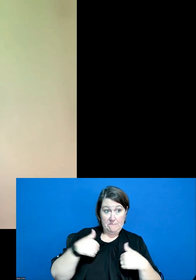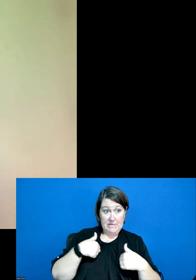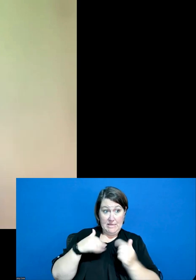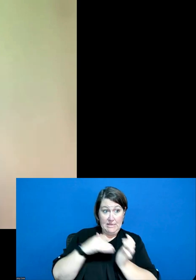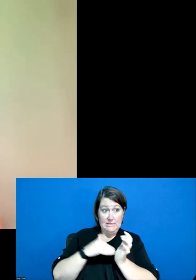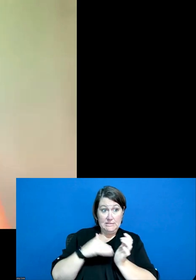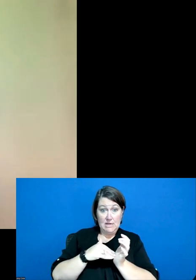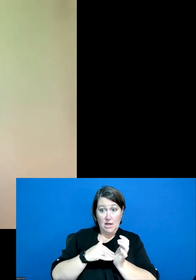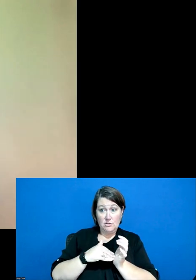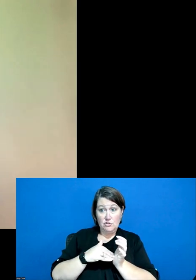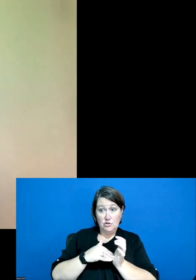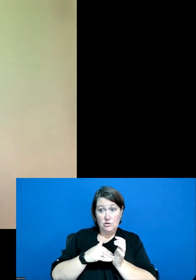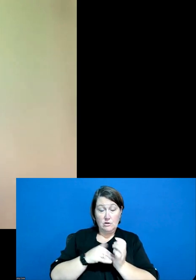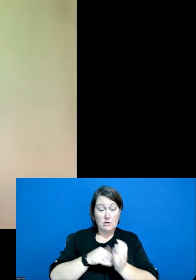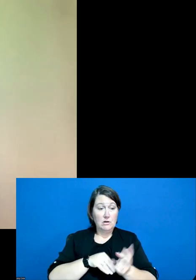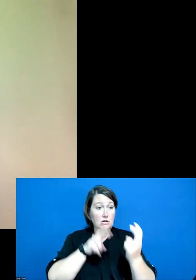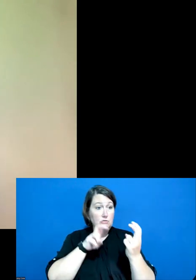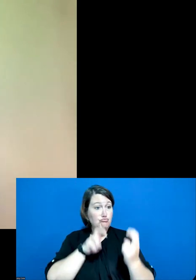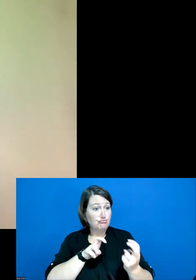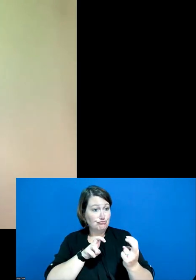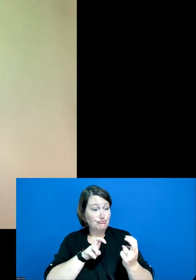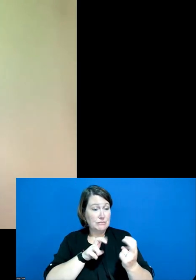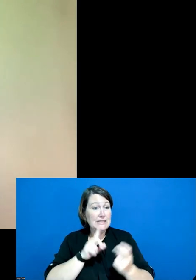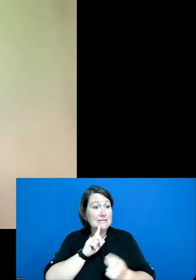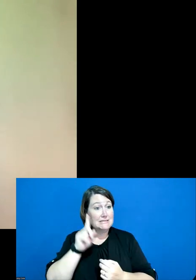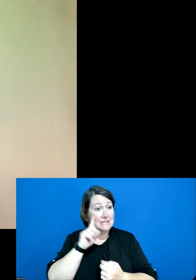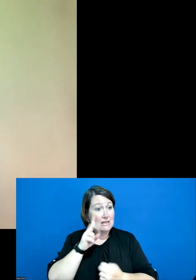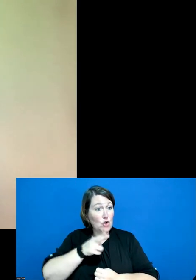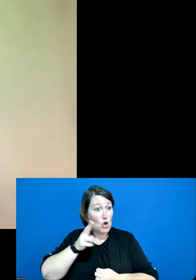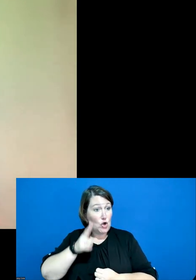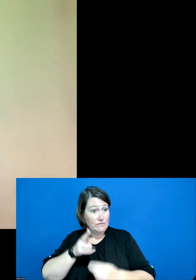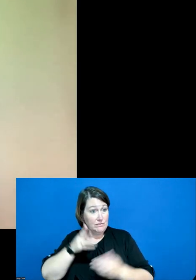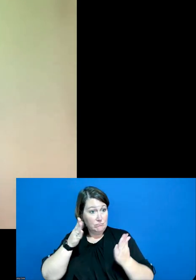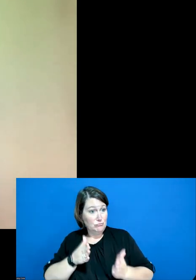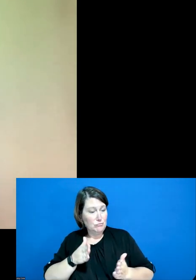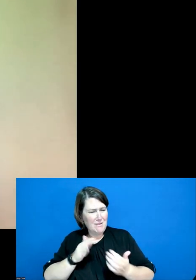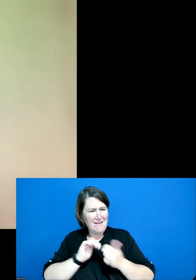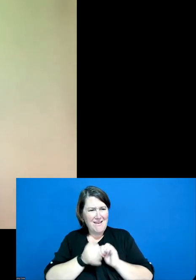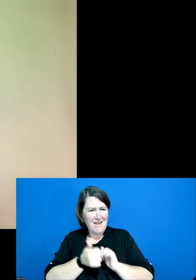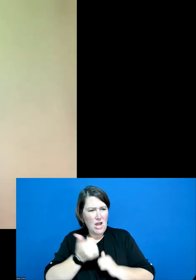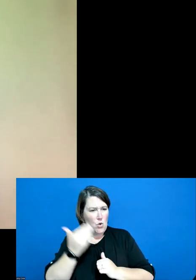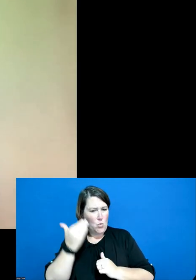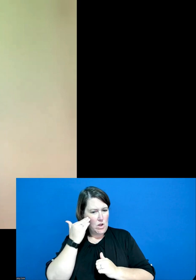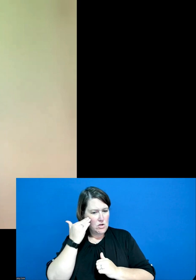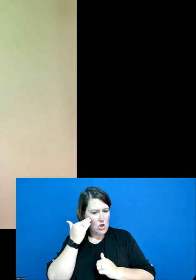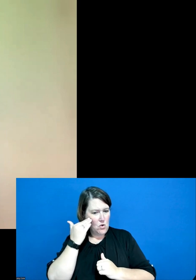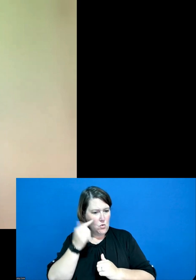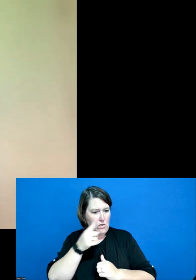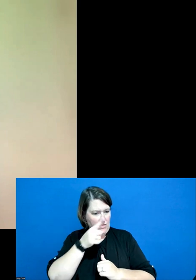I'm sitting with a dep heart appearing person. How do I know they understood what I was saying?